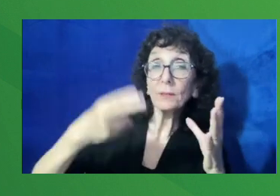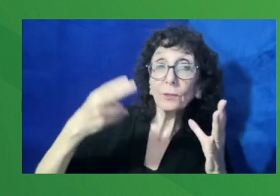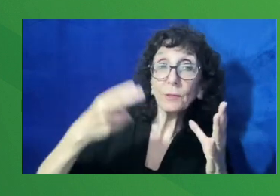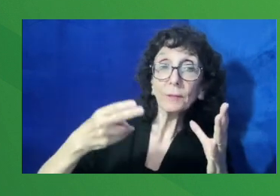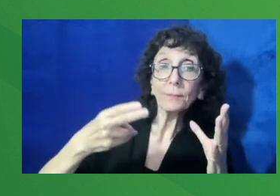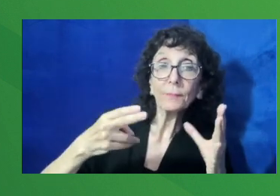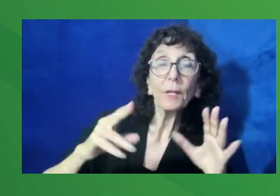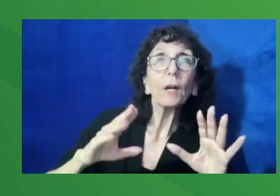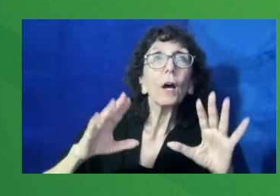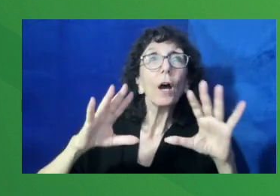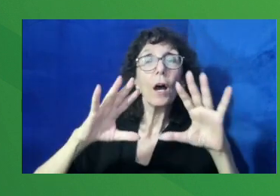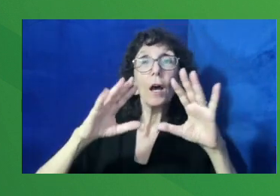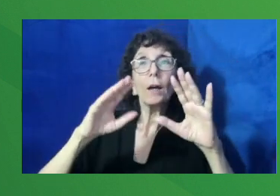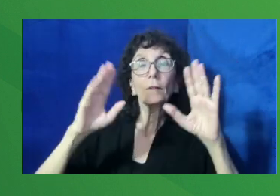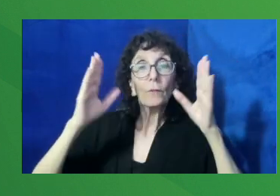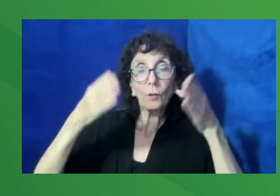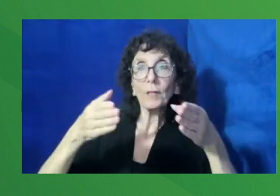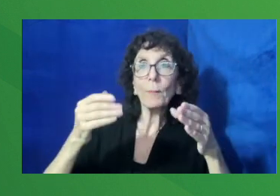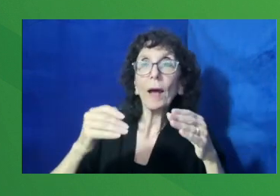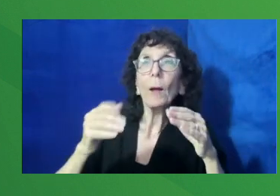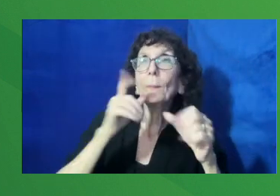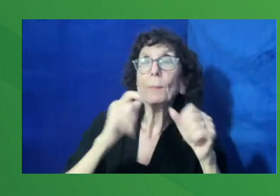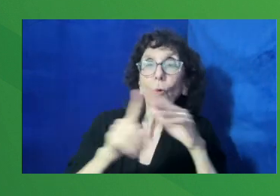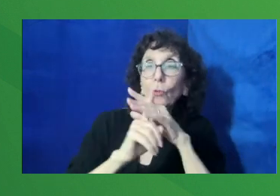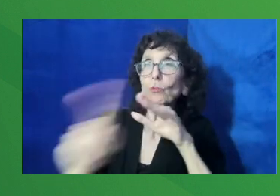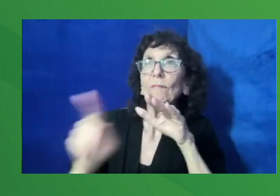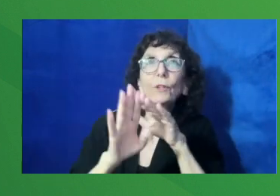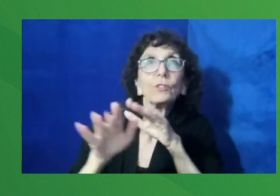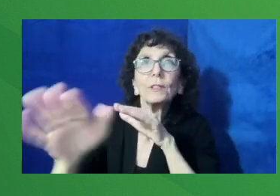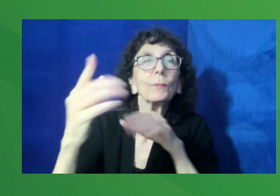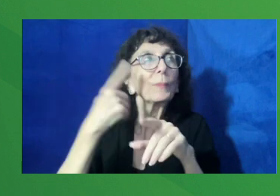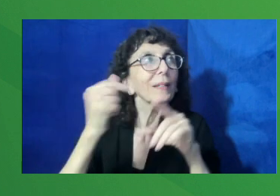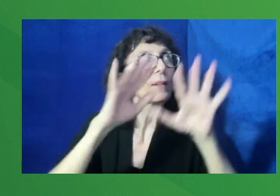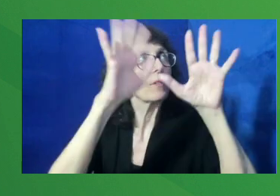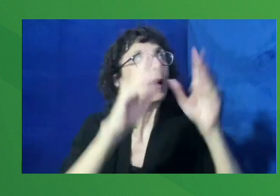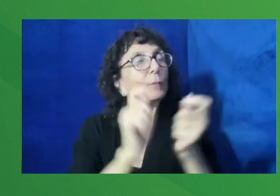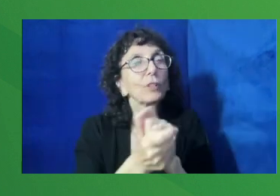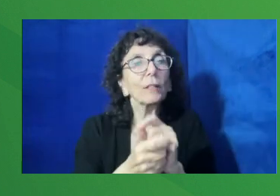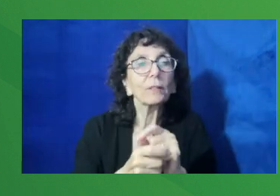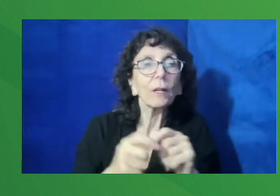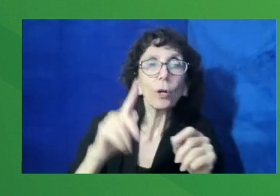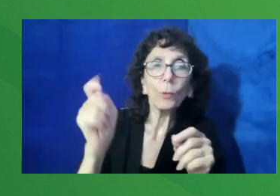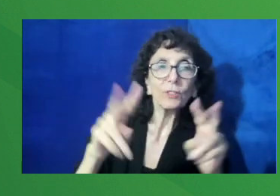climate change refugees, one teacher led the unit by asking, do larger, more powerful countries have